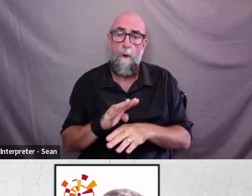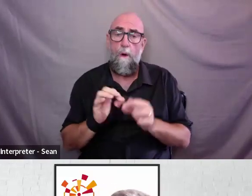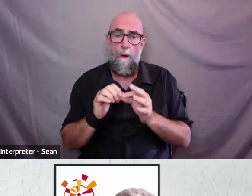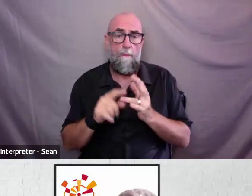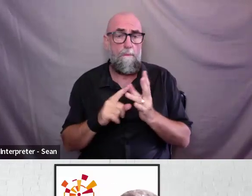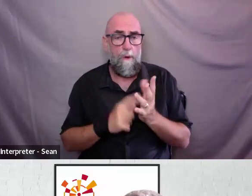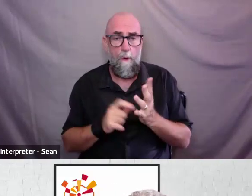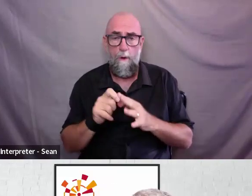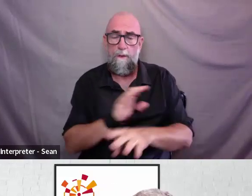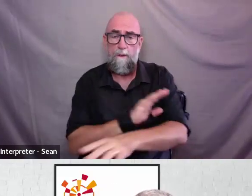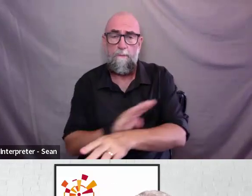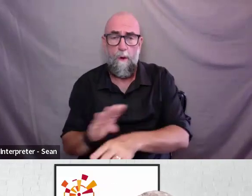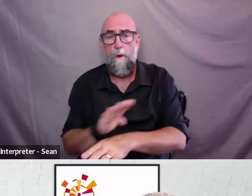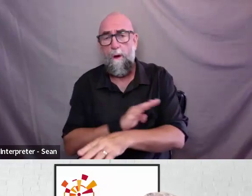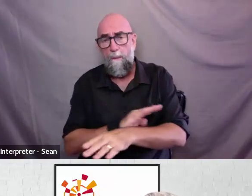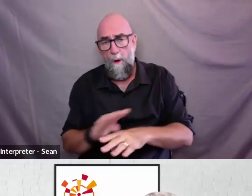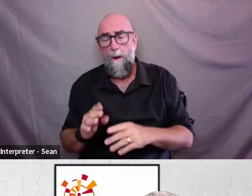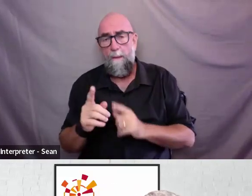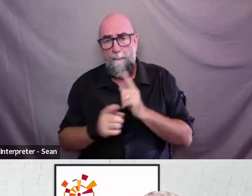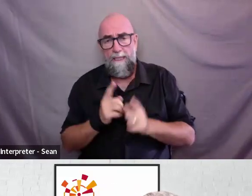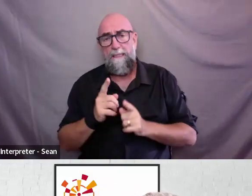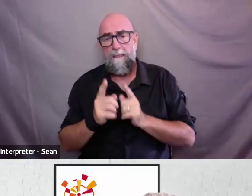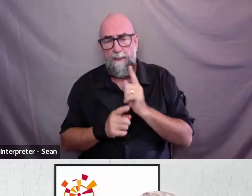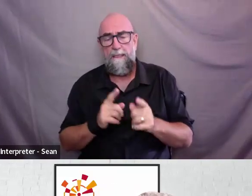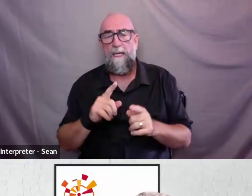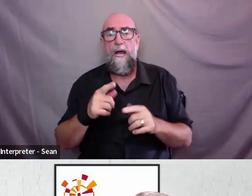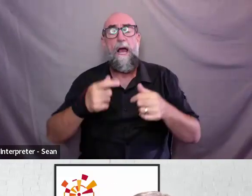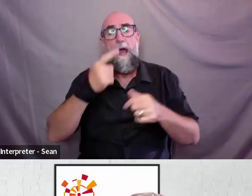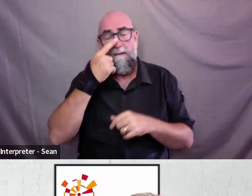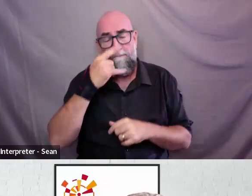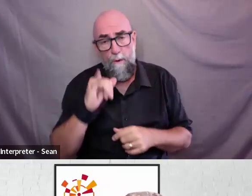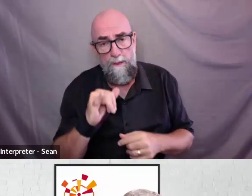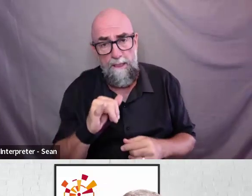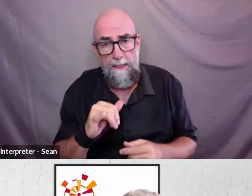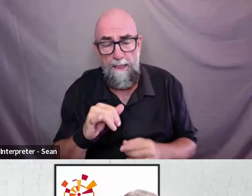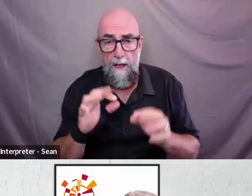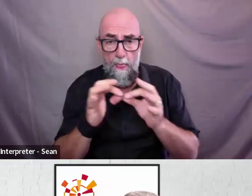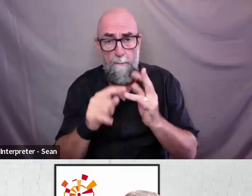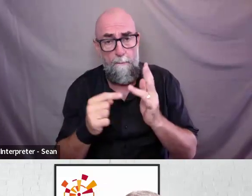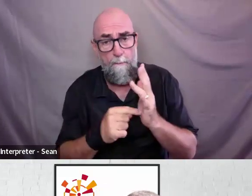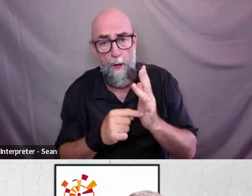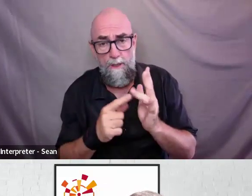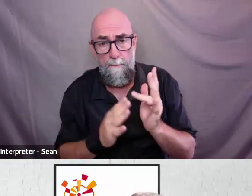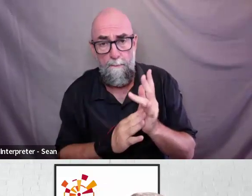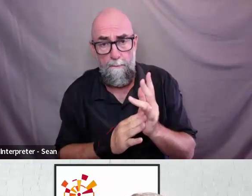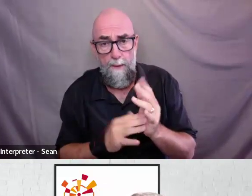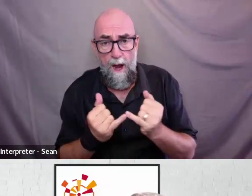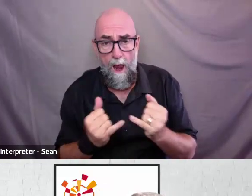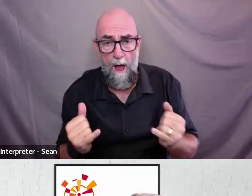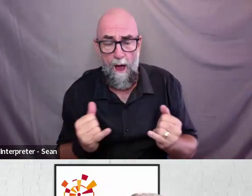that there is a lot of exploration of alternative economic models, and I think that is interesting for you to know, because